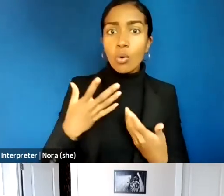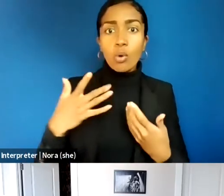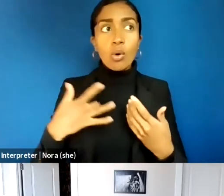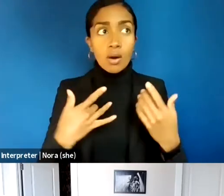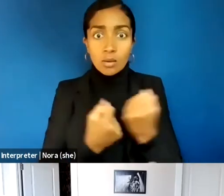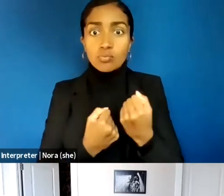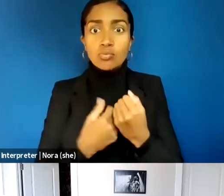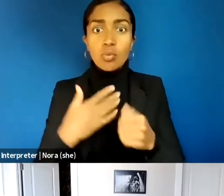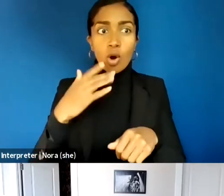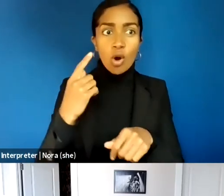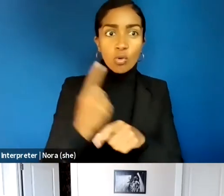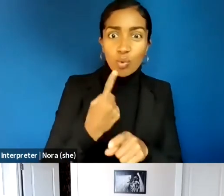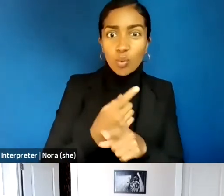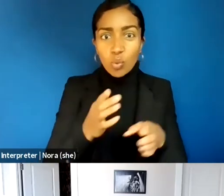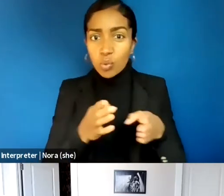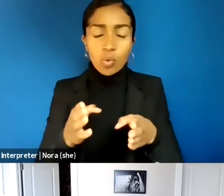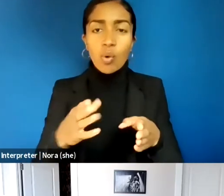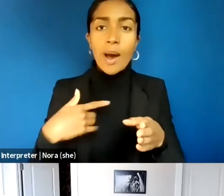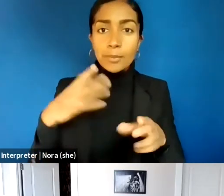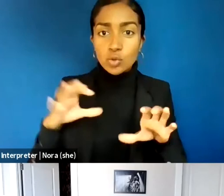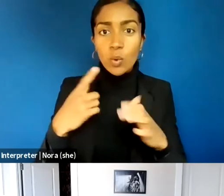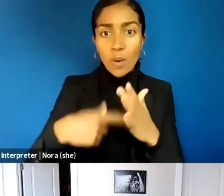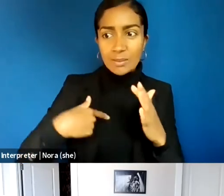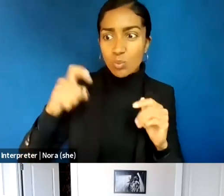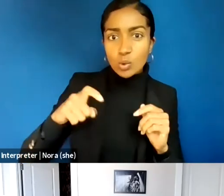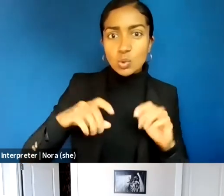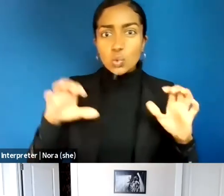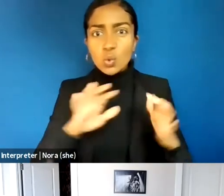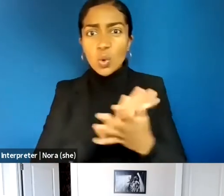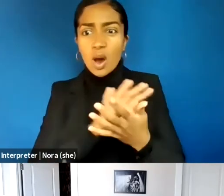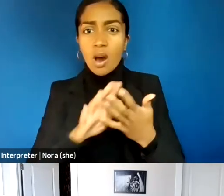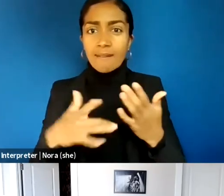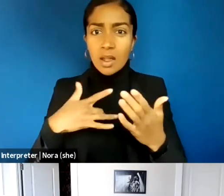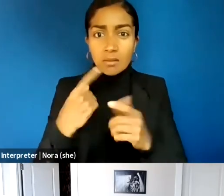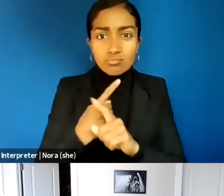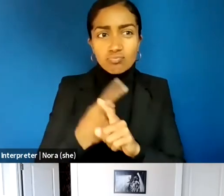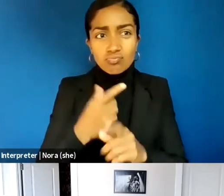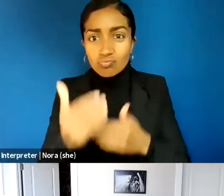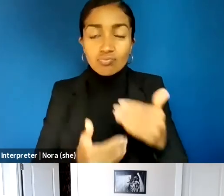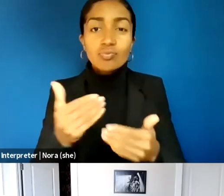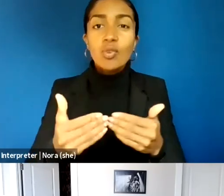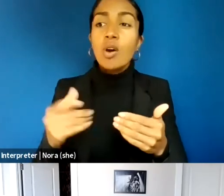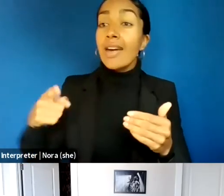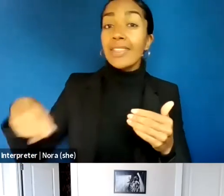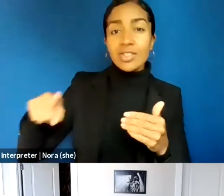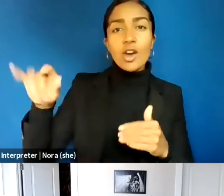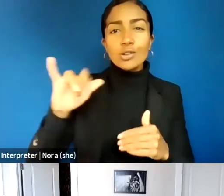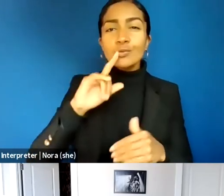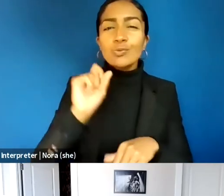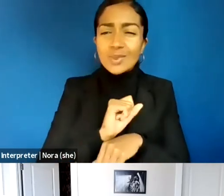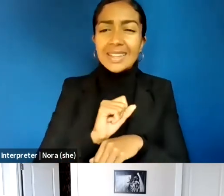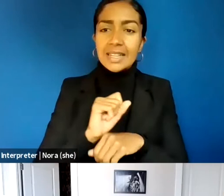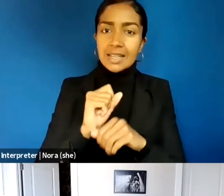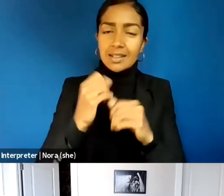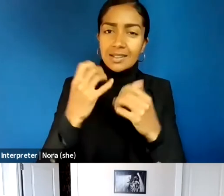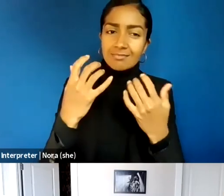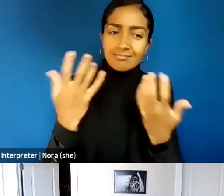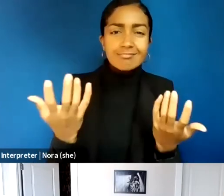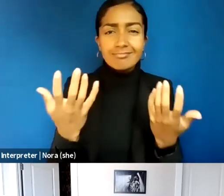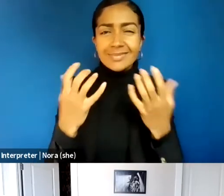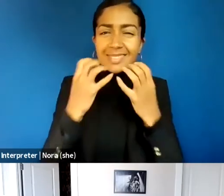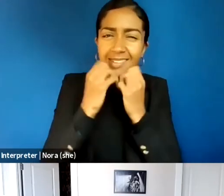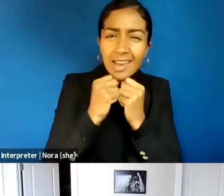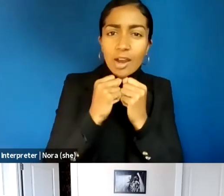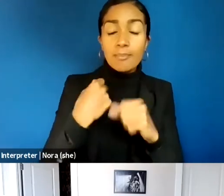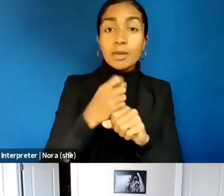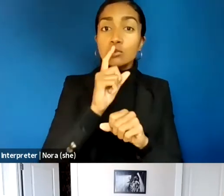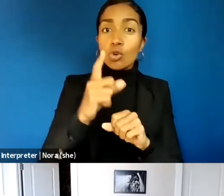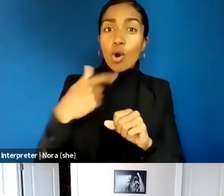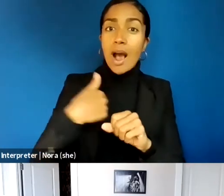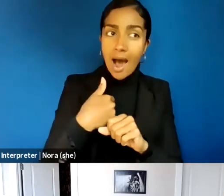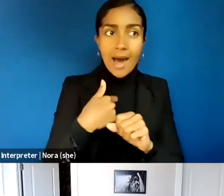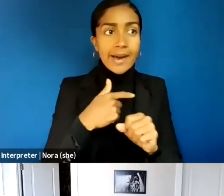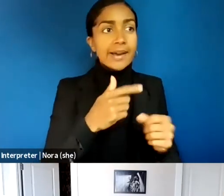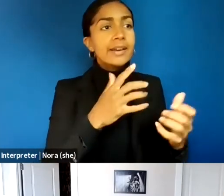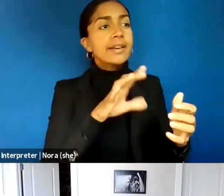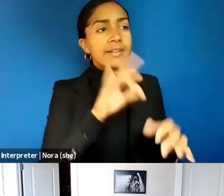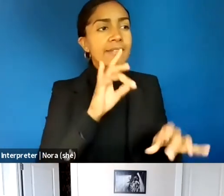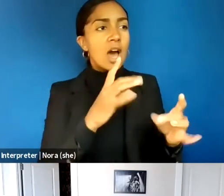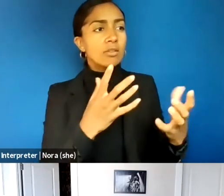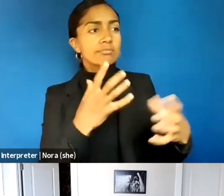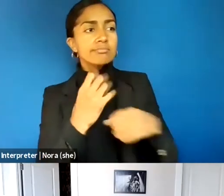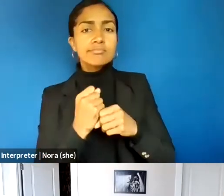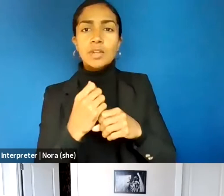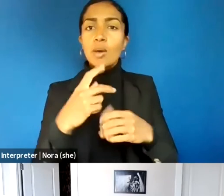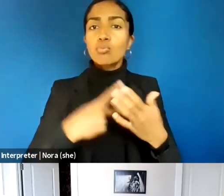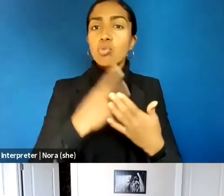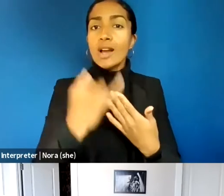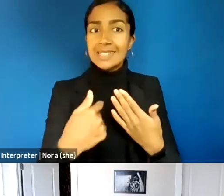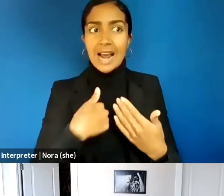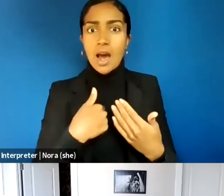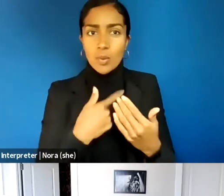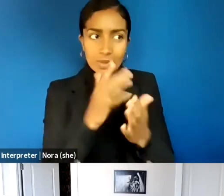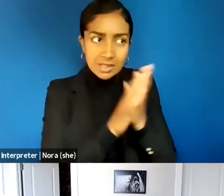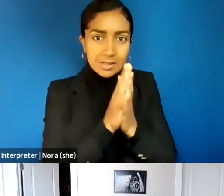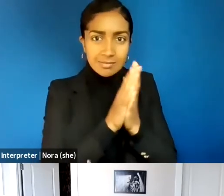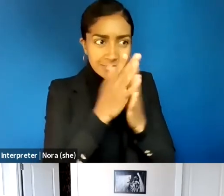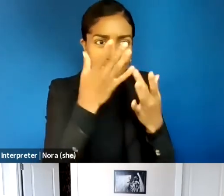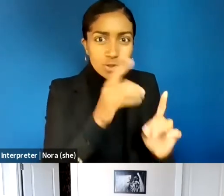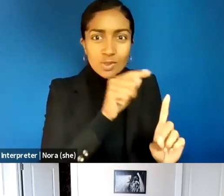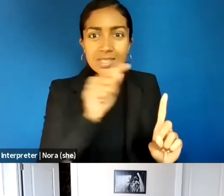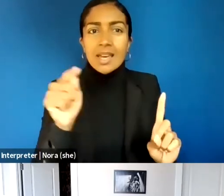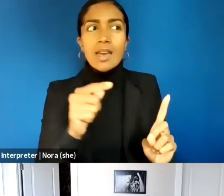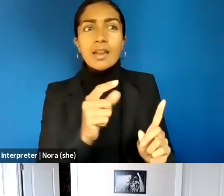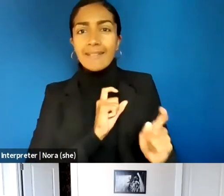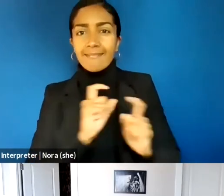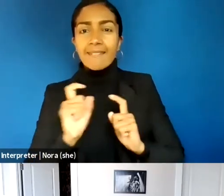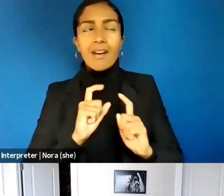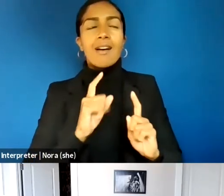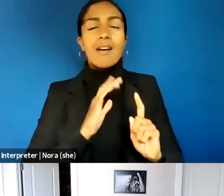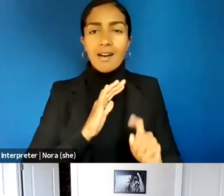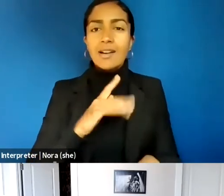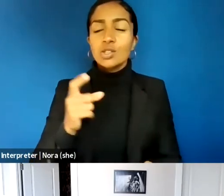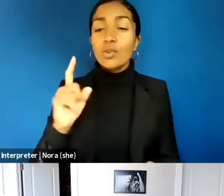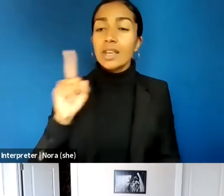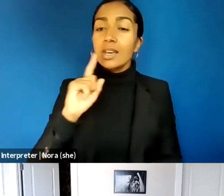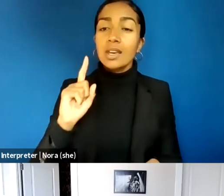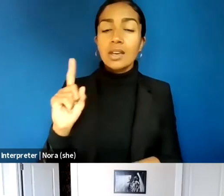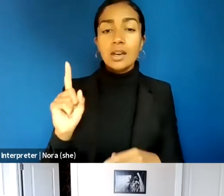to feel like, oh, yeah, I'm on the right track, I'm doing what I'm supposed to be doing. And they also just like really cared a lot about making sure I got projects I was interested in. And so they originally gave me like a very, like, just like focused solely on First Amendment issues project.